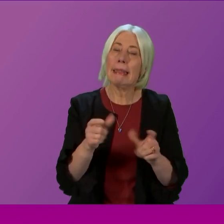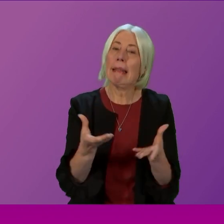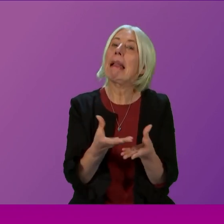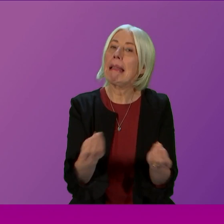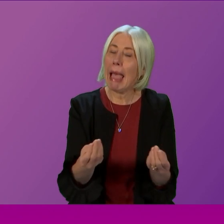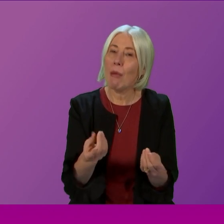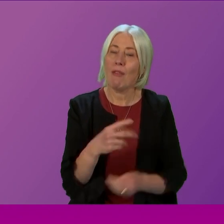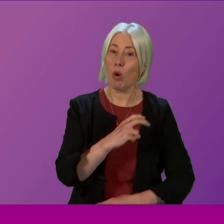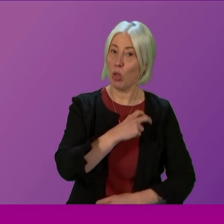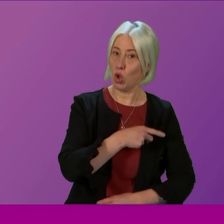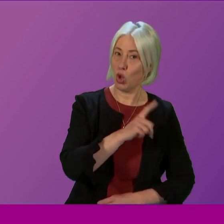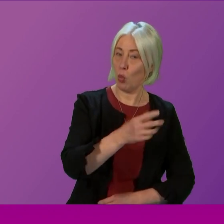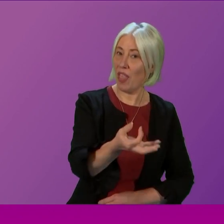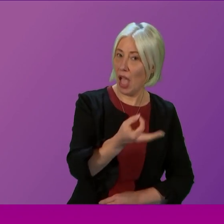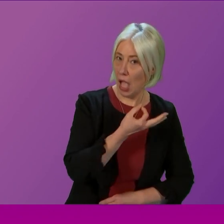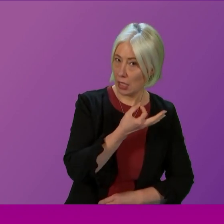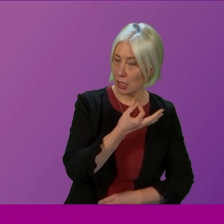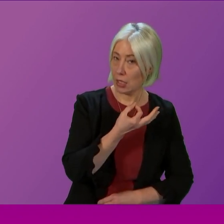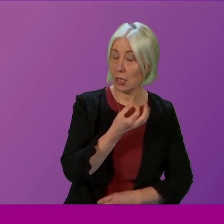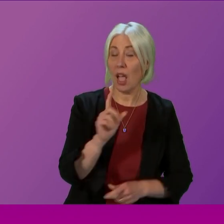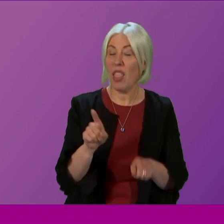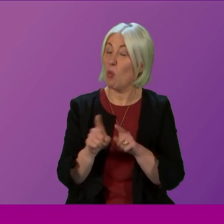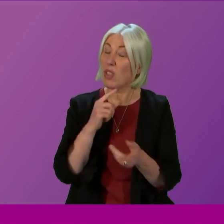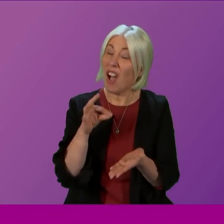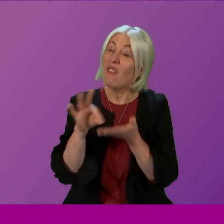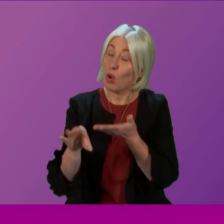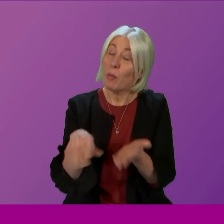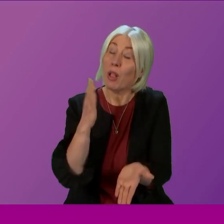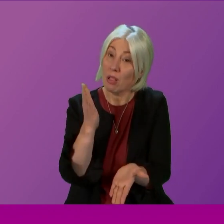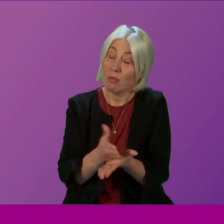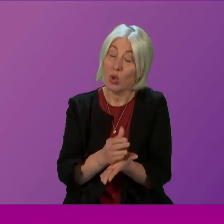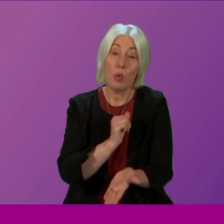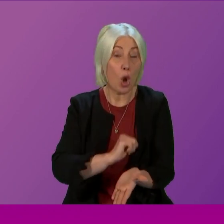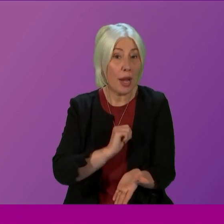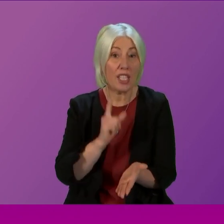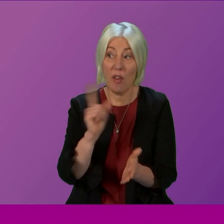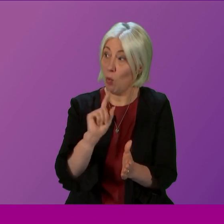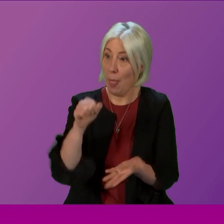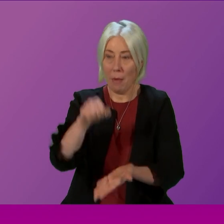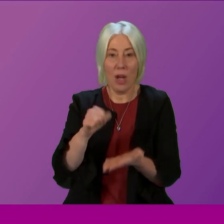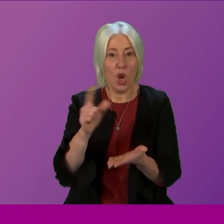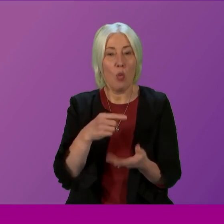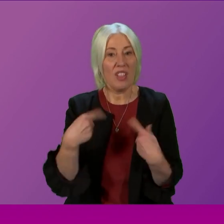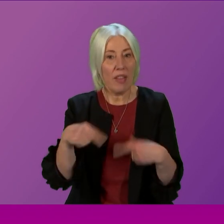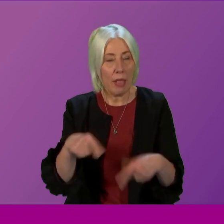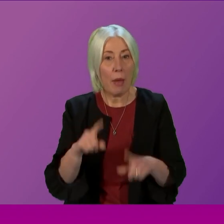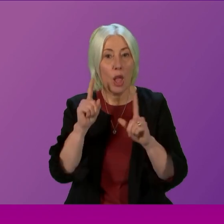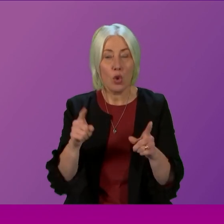the union asks and—to be blunt—what is affordable within our finite resources, and therefore we look for further compromise.